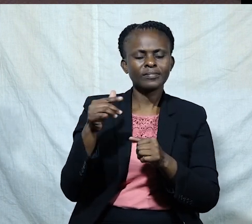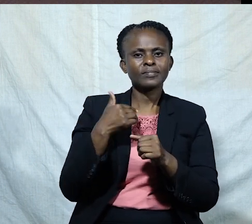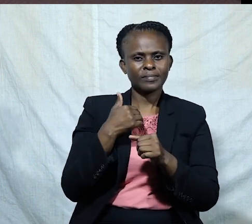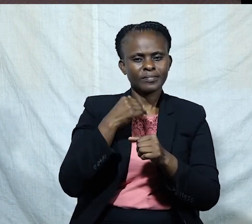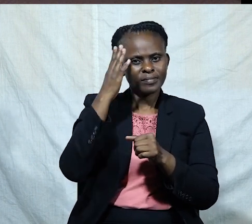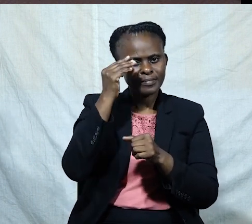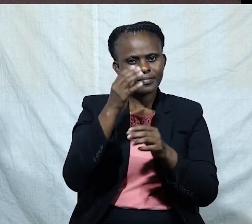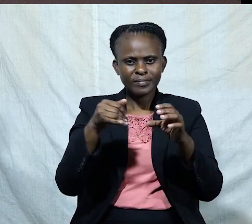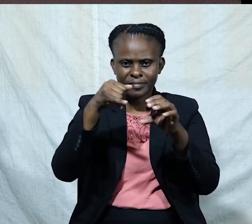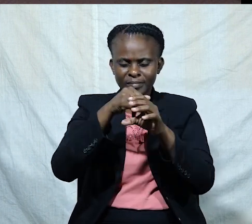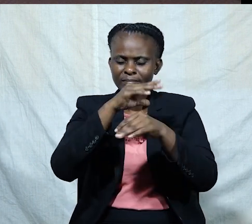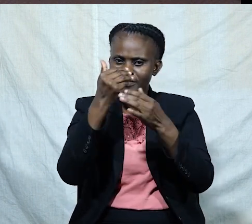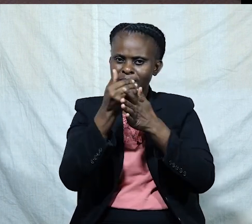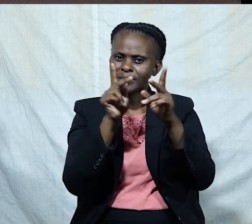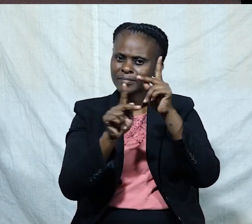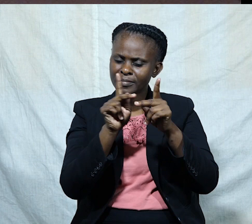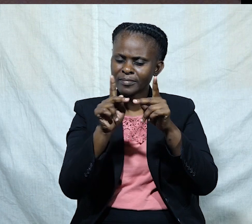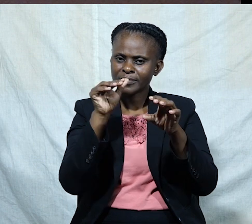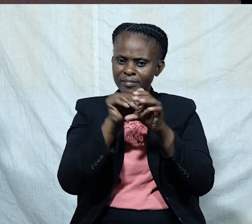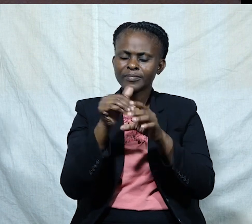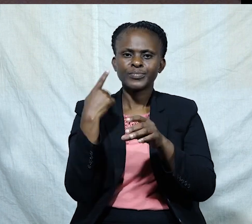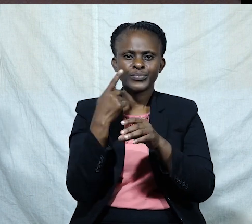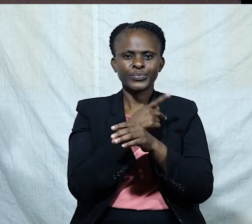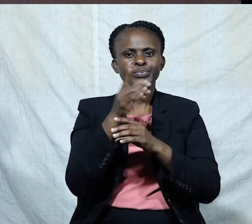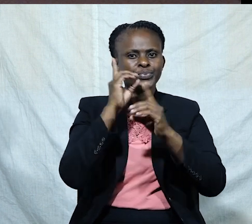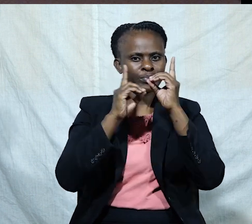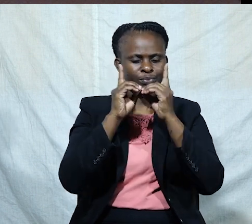in order to engage all citizens in parliamentary proceedings.